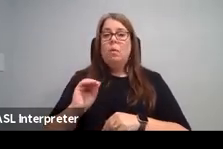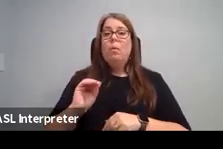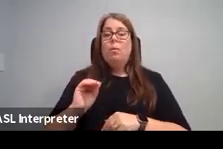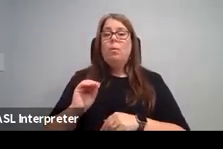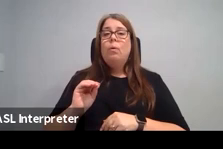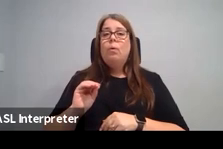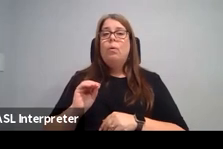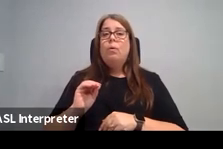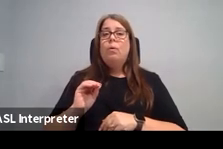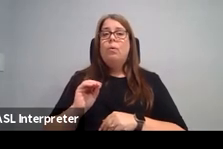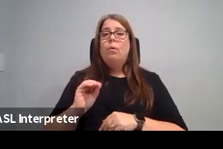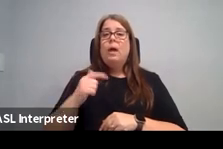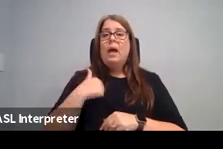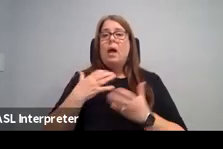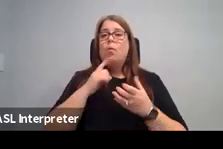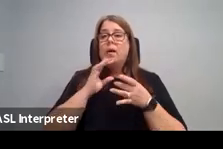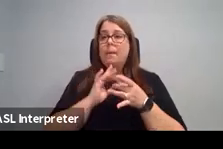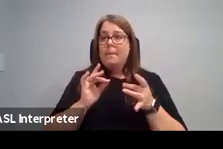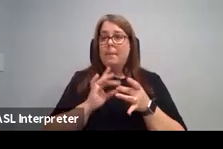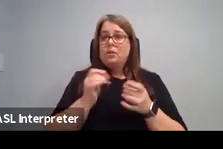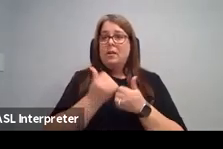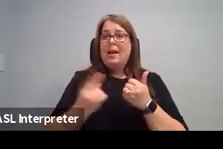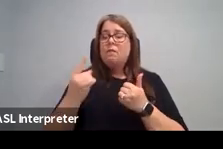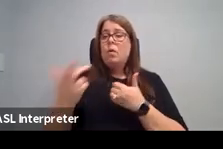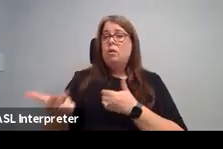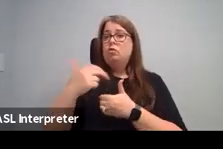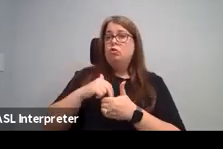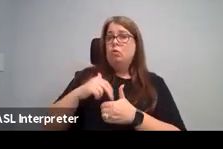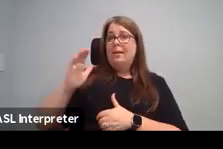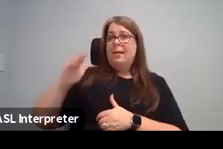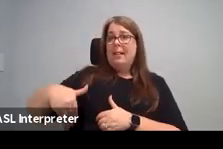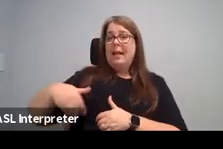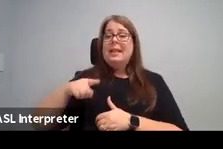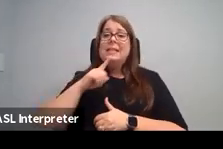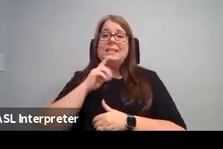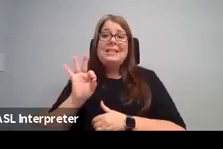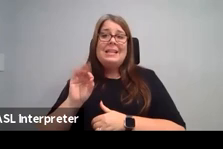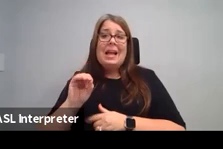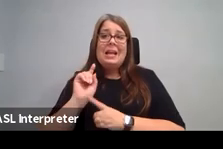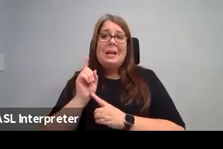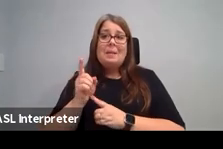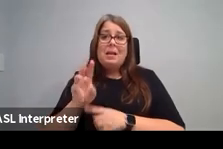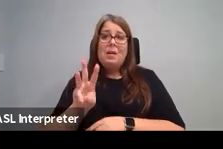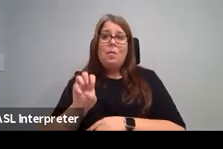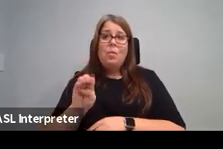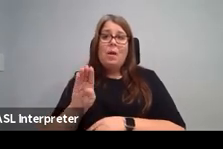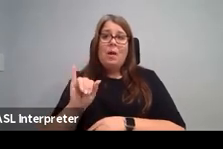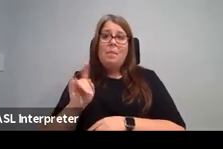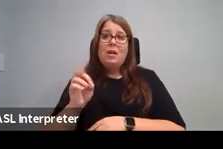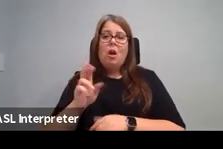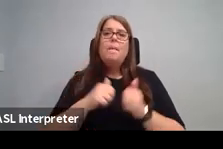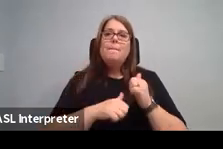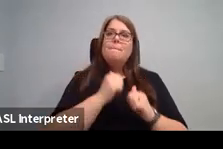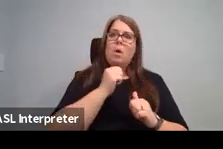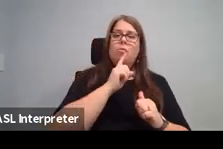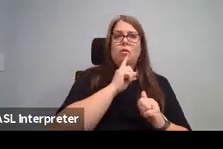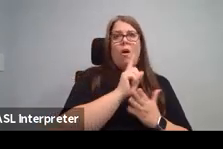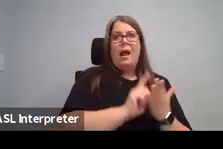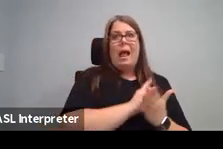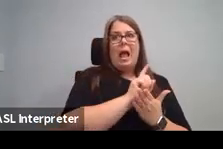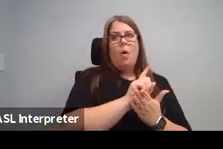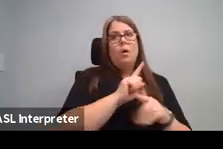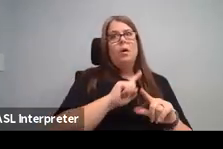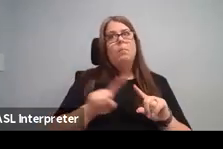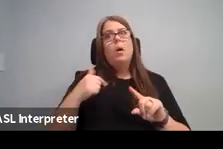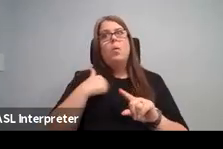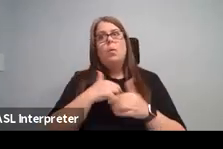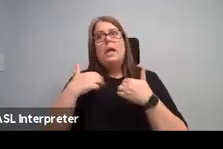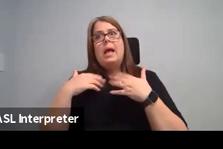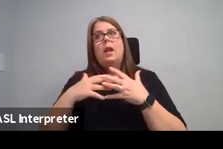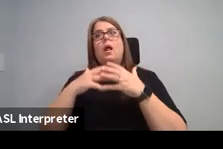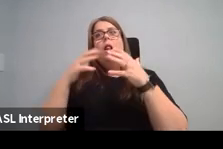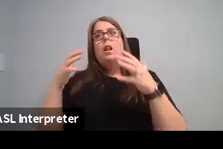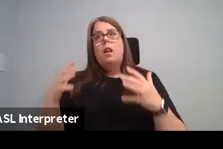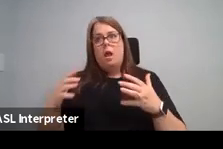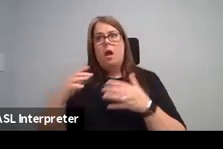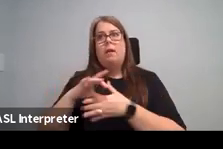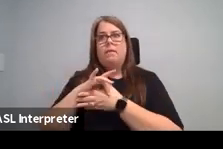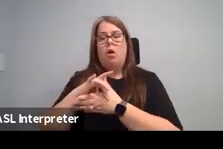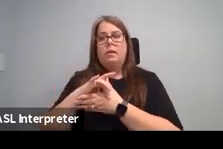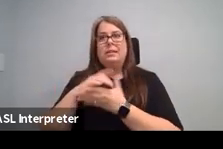Allison Frenzel : Enjoy. I'm just gonna mention everybody who's on who jumped on a little late. And this is a 90 minute webinar. Most of them are an hour, but we knew we had a lot of content to cover. So just wanted to let you know that we will be ending at 4:34pm